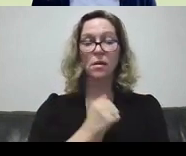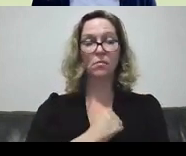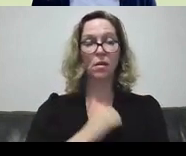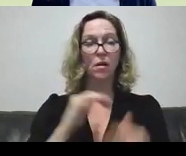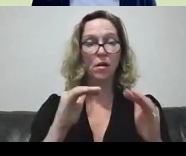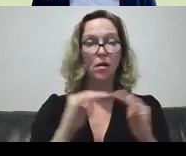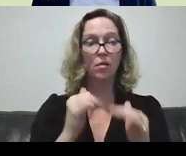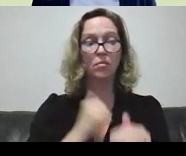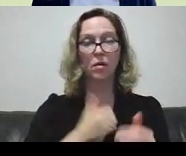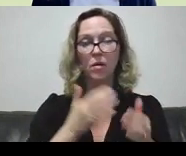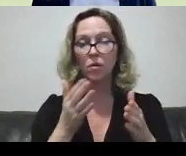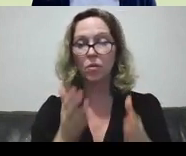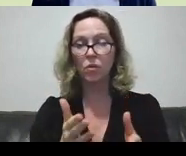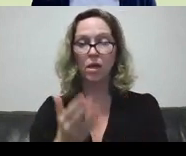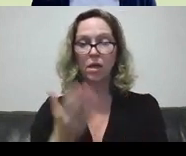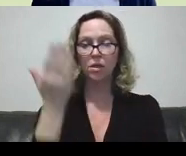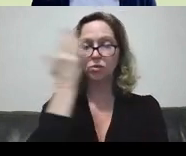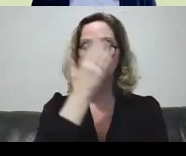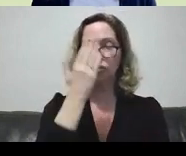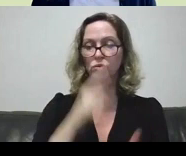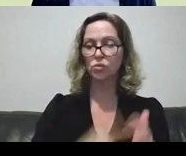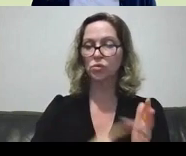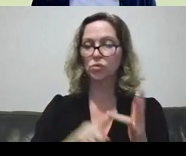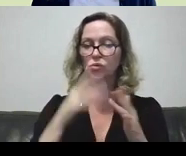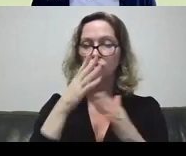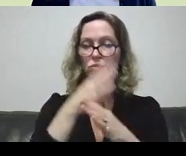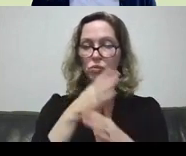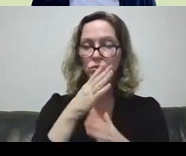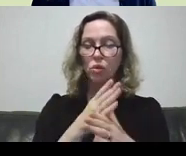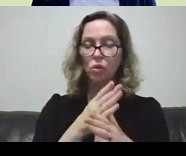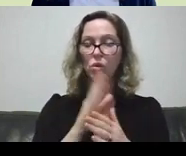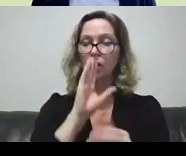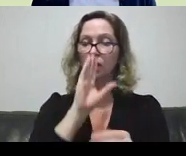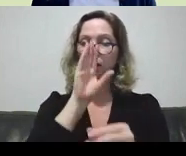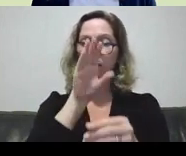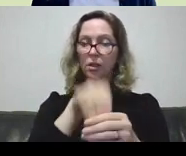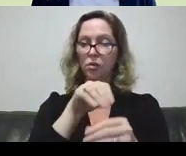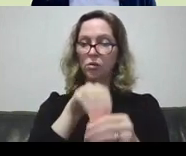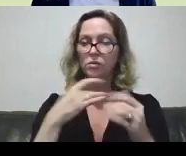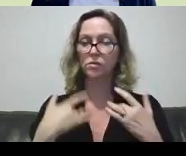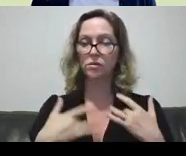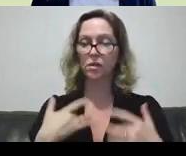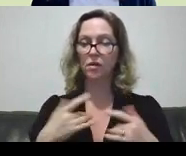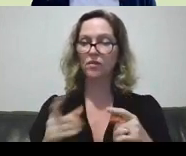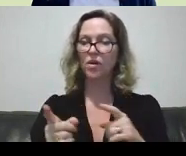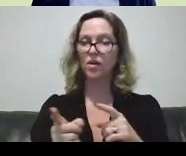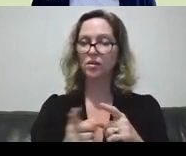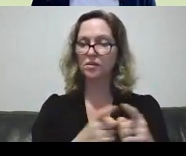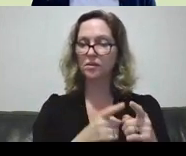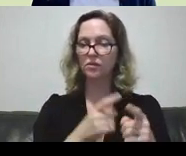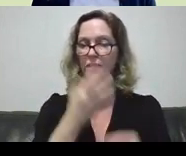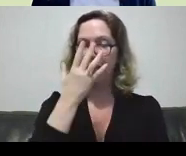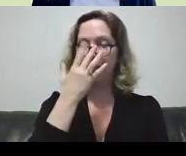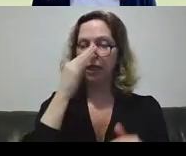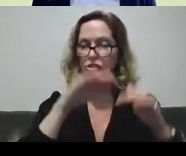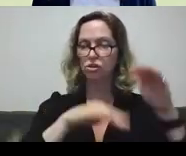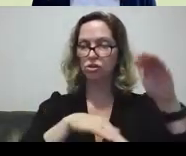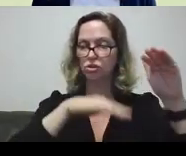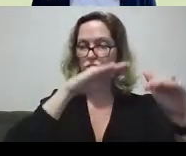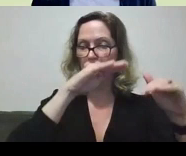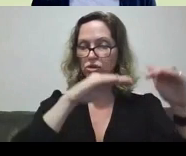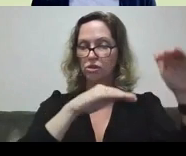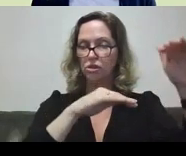Inclusive Lives, these are all various life stages but also areas is that we